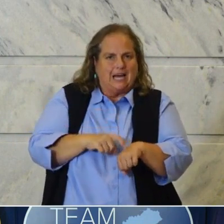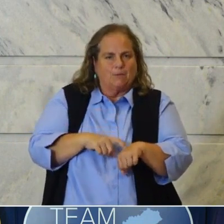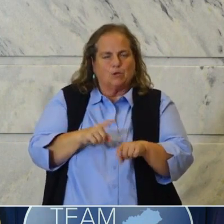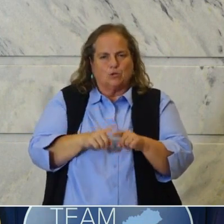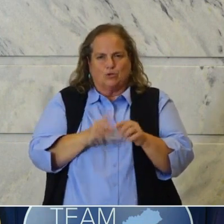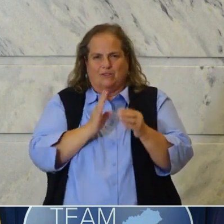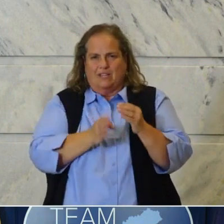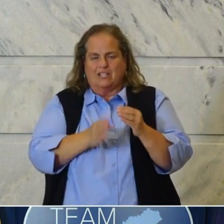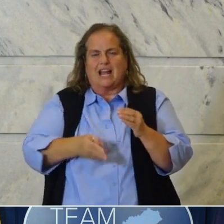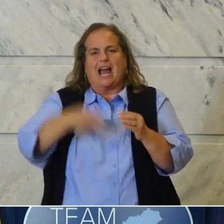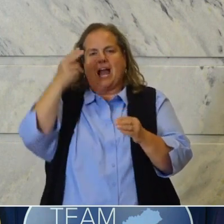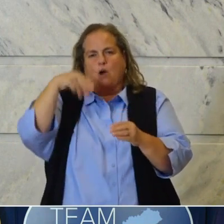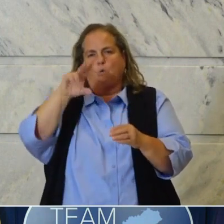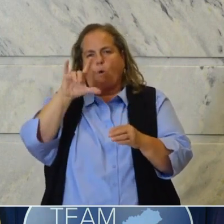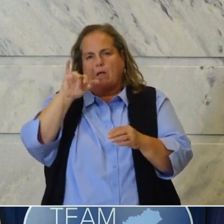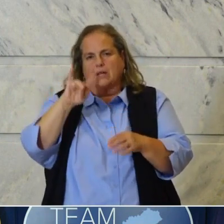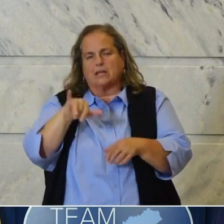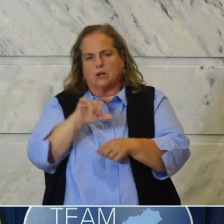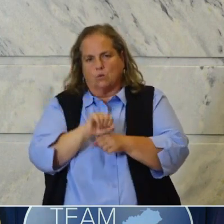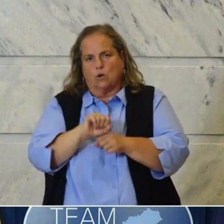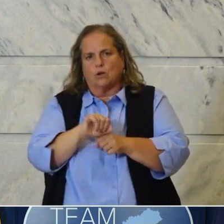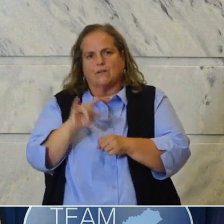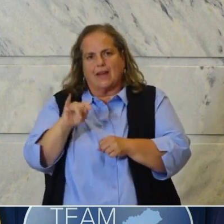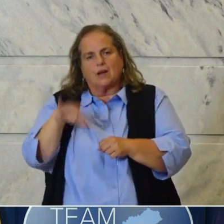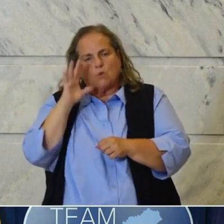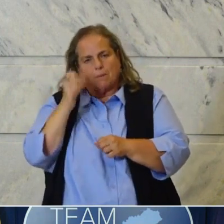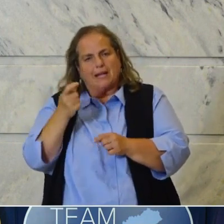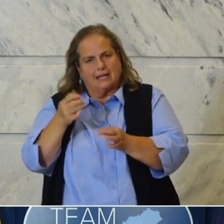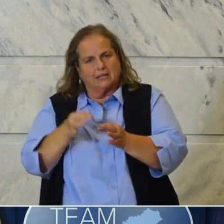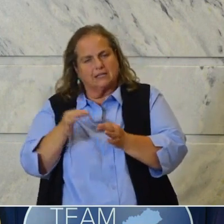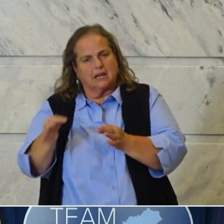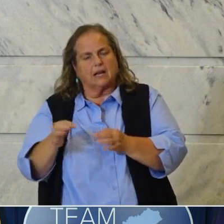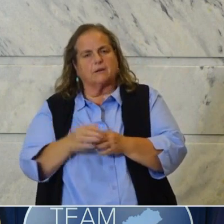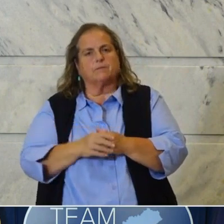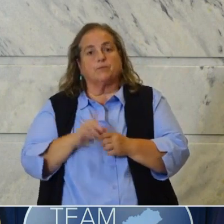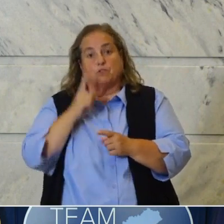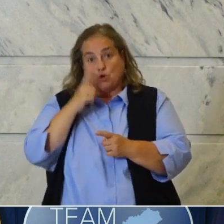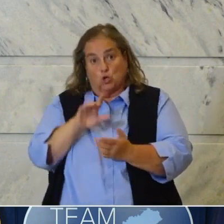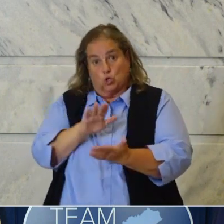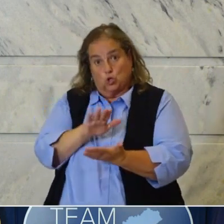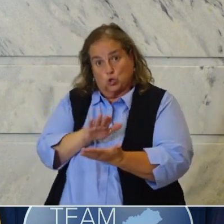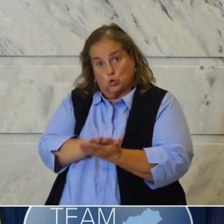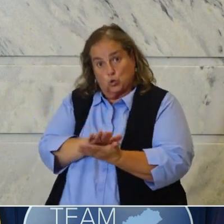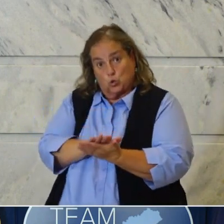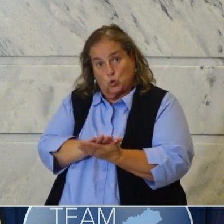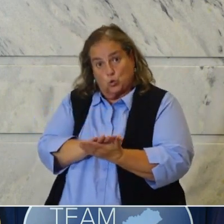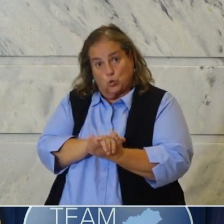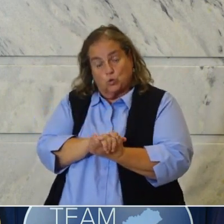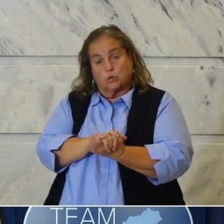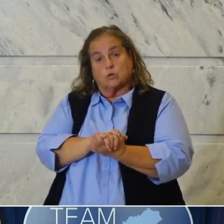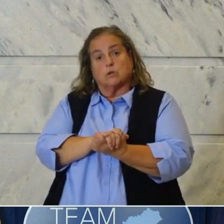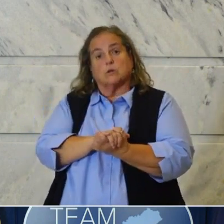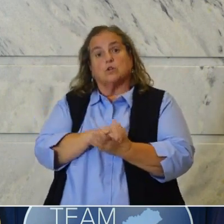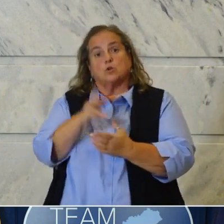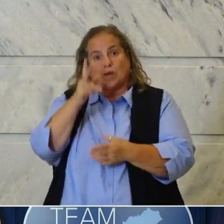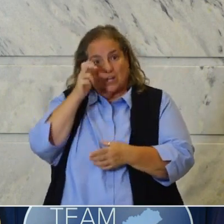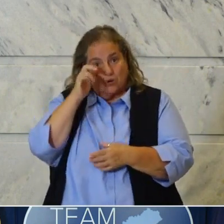quality work, So that will be a little delayed. And for the schools who hear this because a lot of a lot of you hear this, we're going to talk with you. I'm